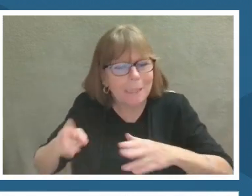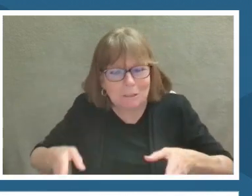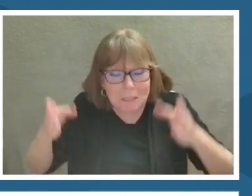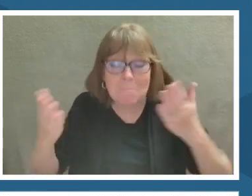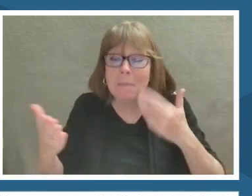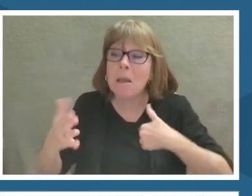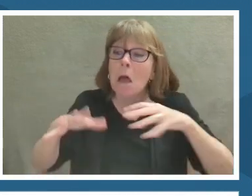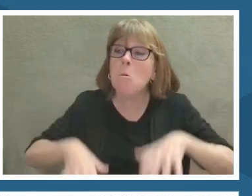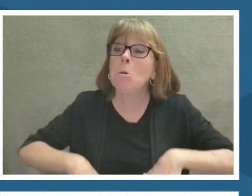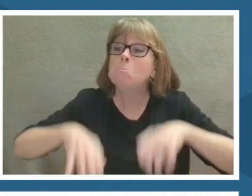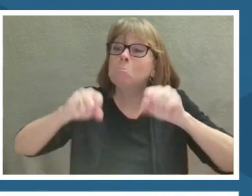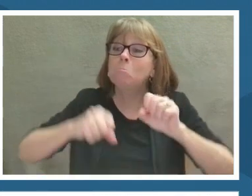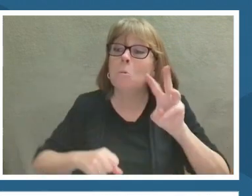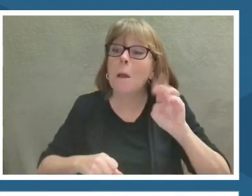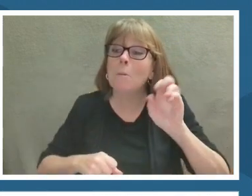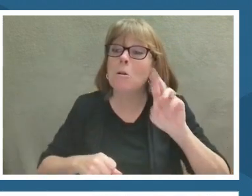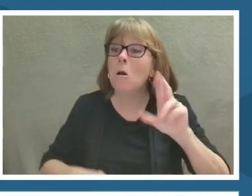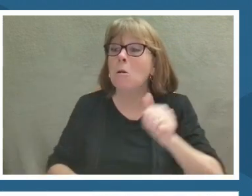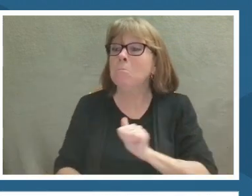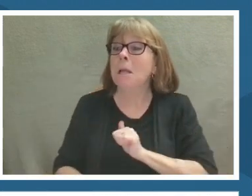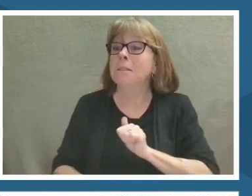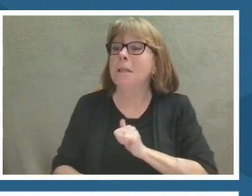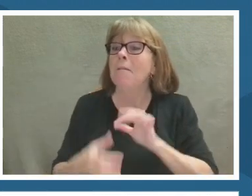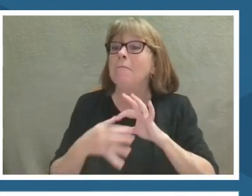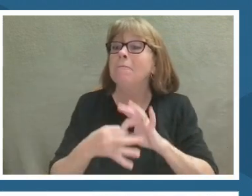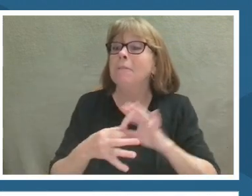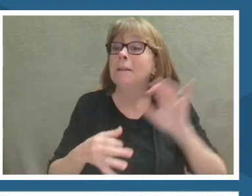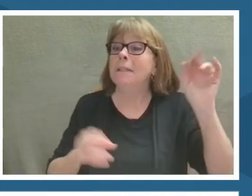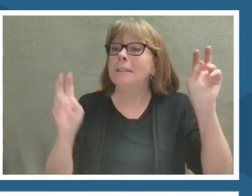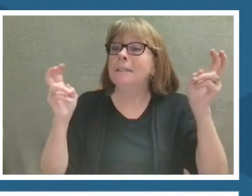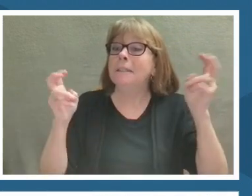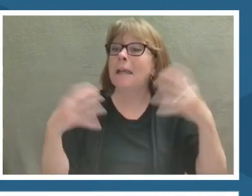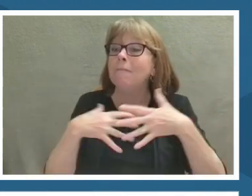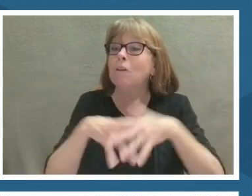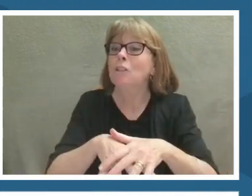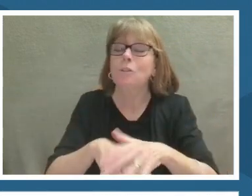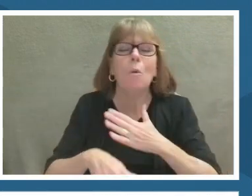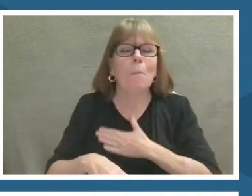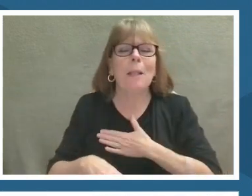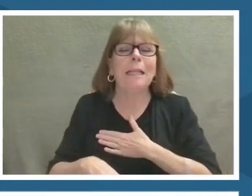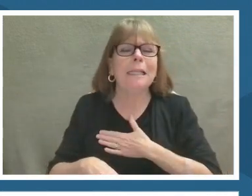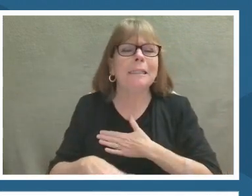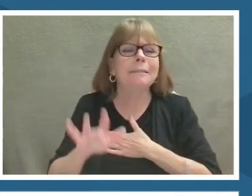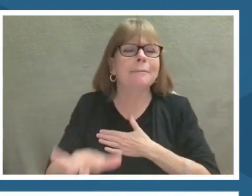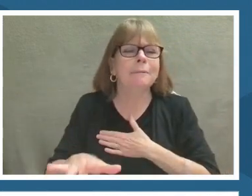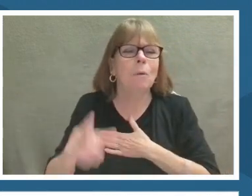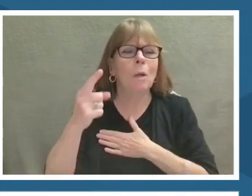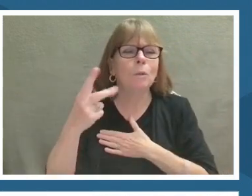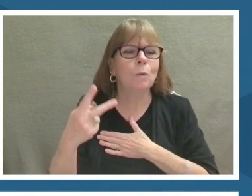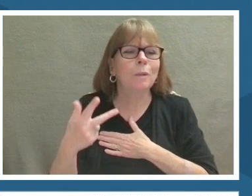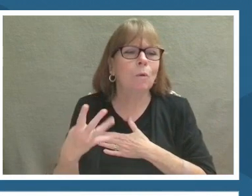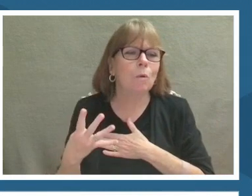education